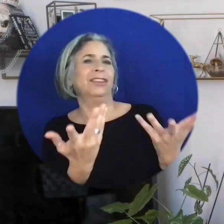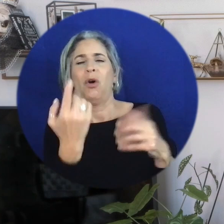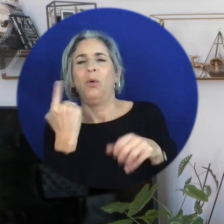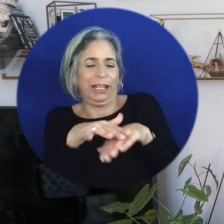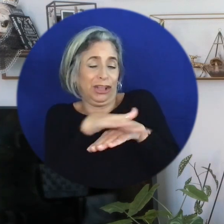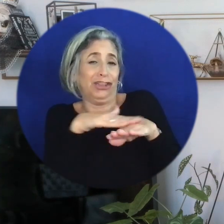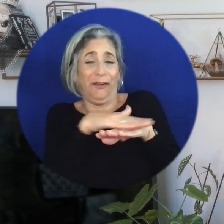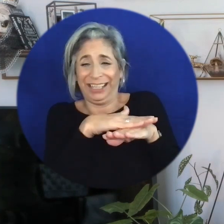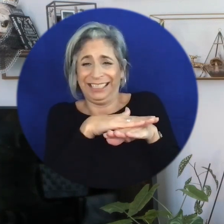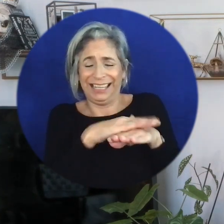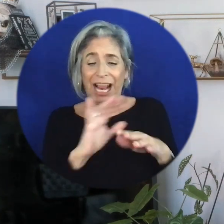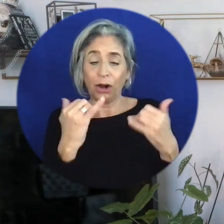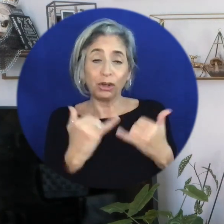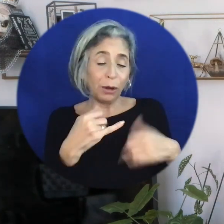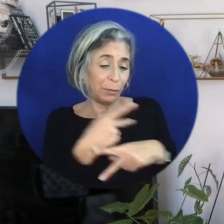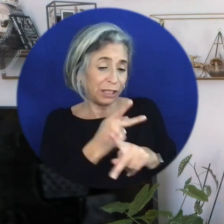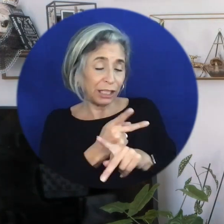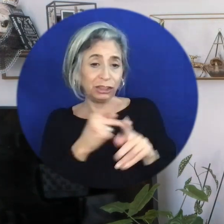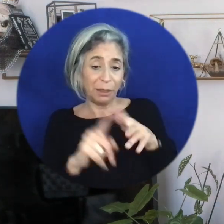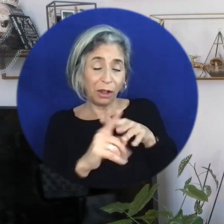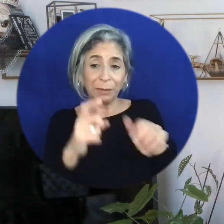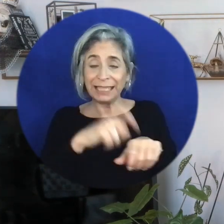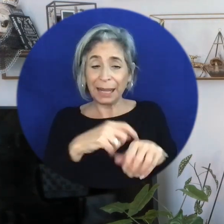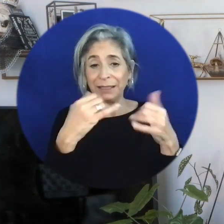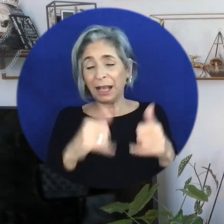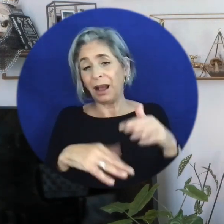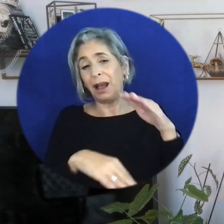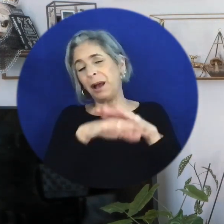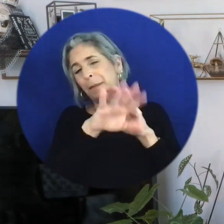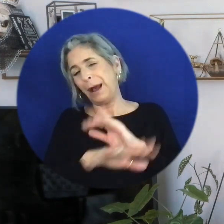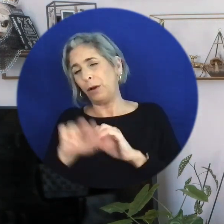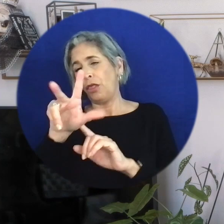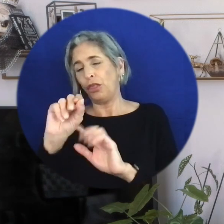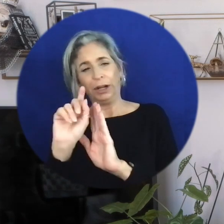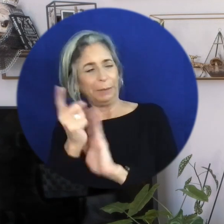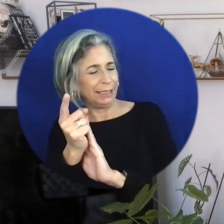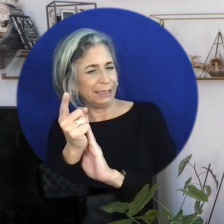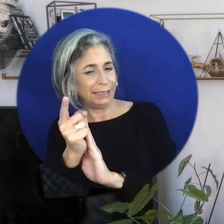That's barely scratching the surface. Our current production deployment time is upwards of 30 minutes.